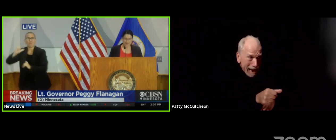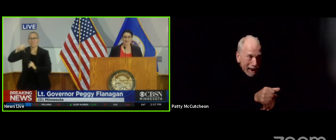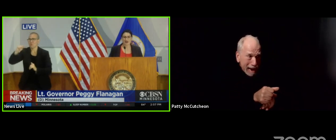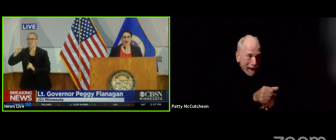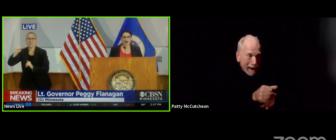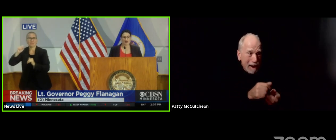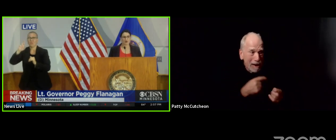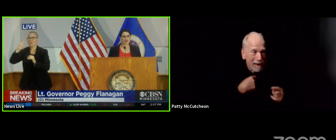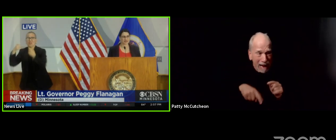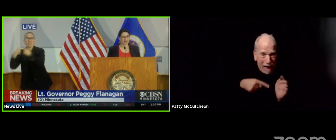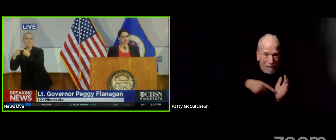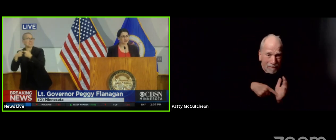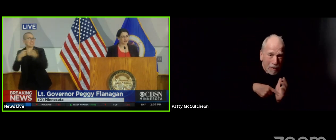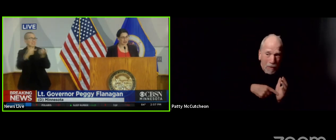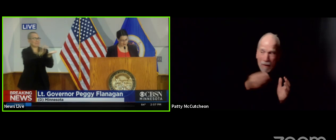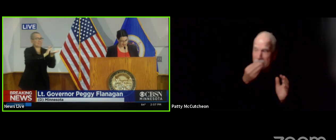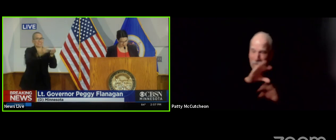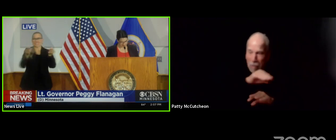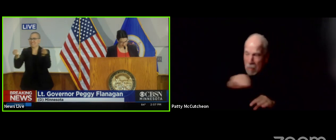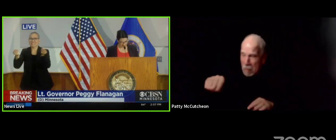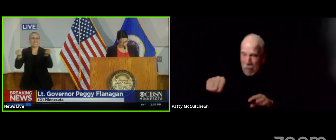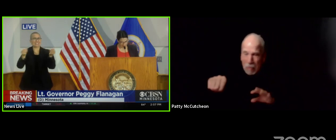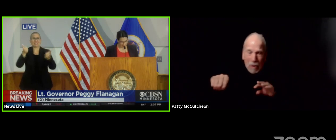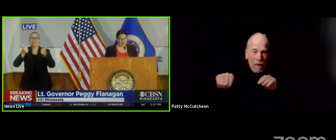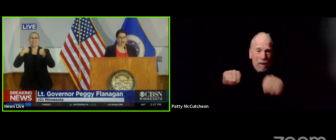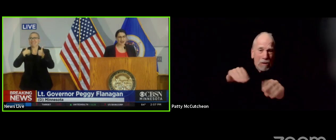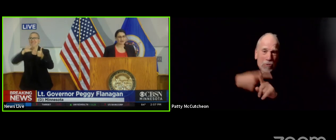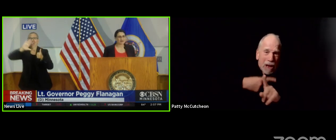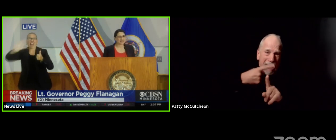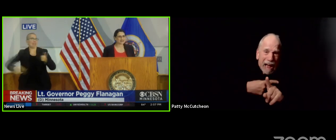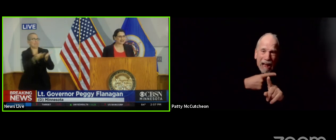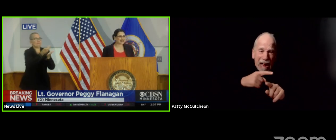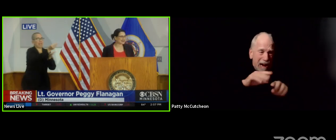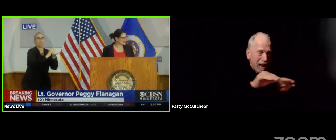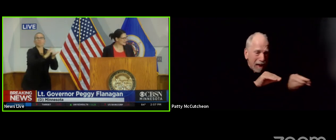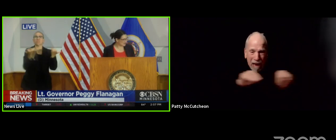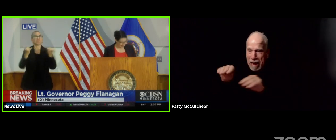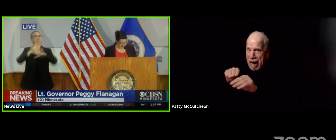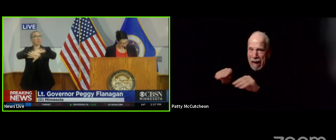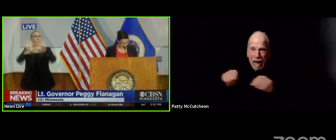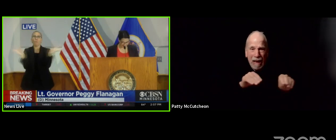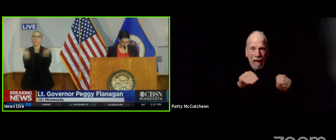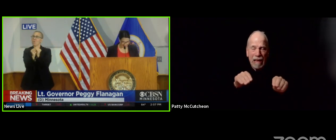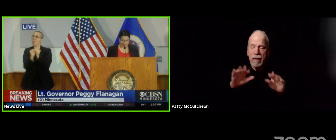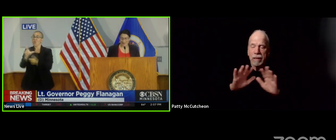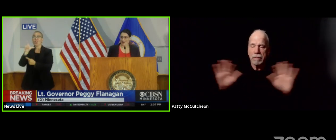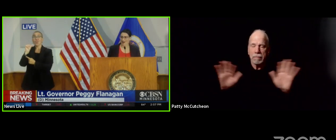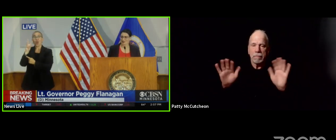THIS LAW WILL SAVE LIVES. WE DID NOT FACE AN EASY FIGHT. THE ODDS WERE